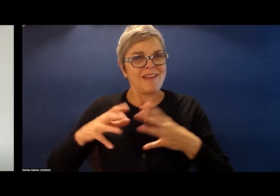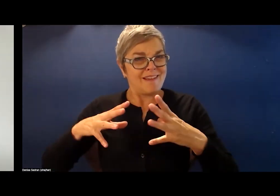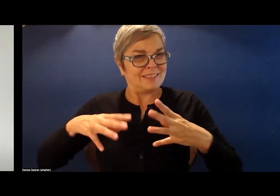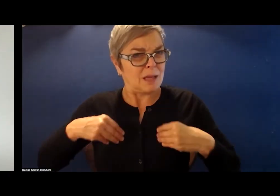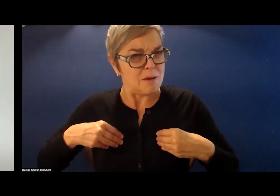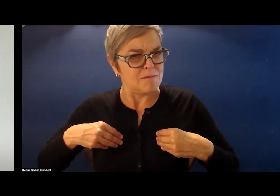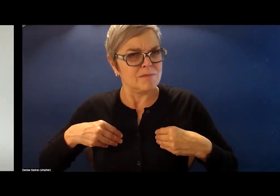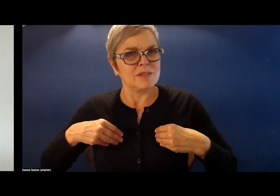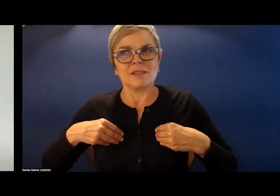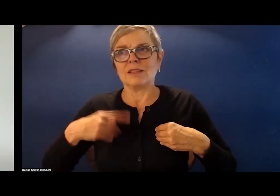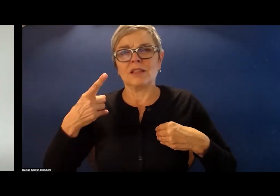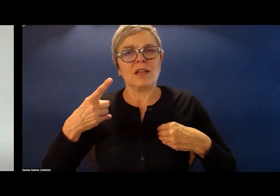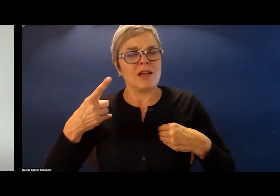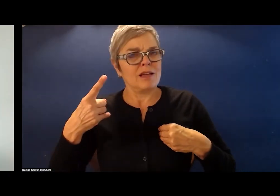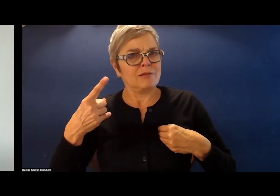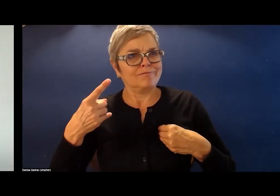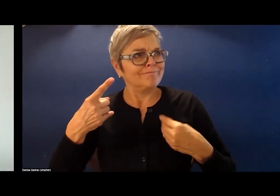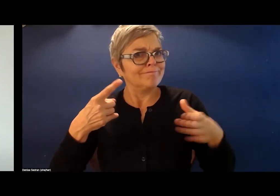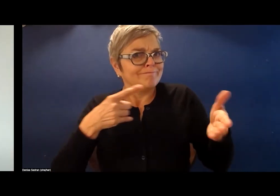Chase: I love the phrase "that distance from the norm".